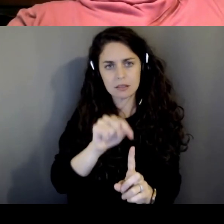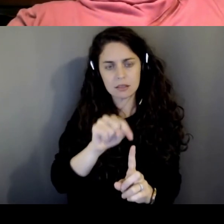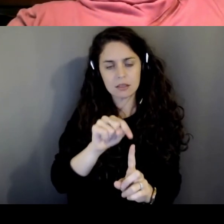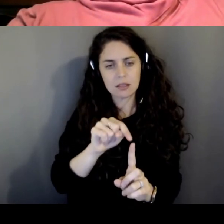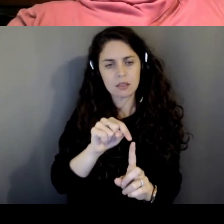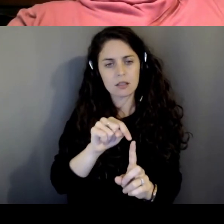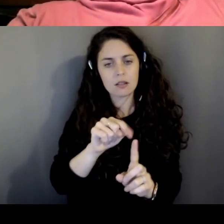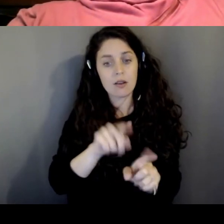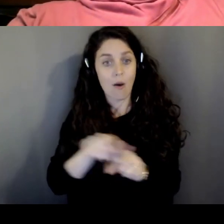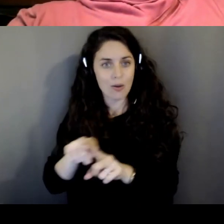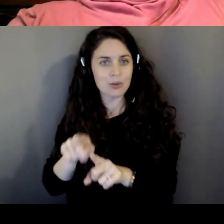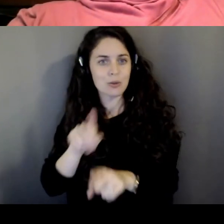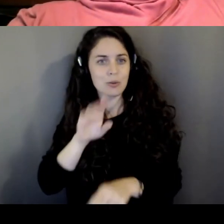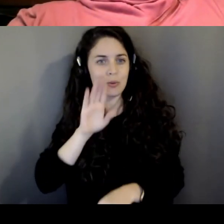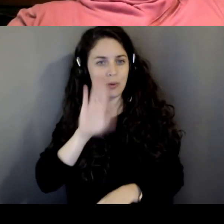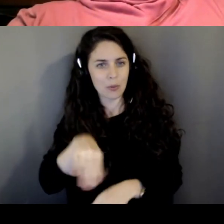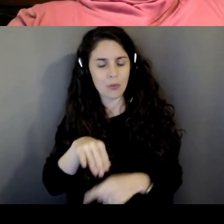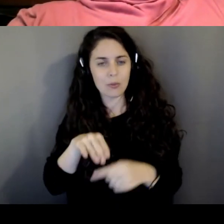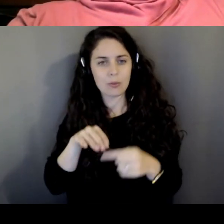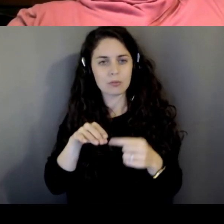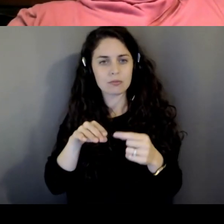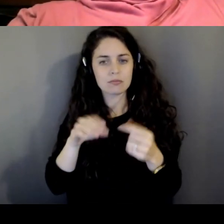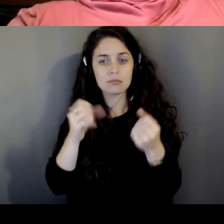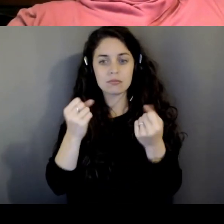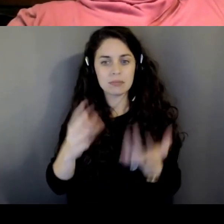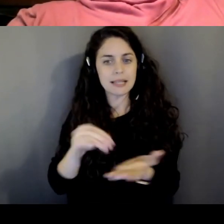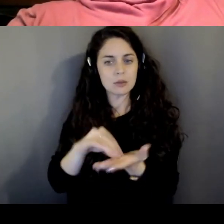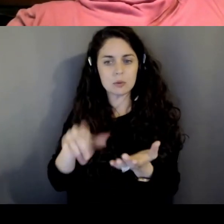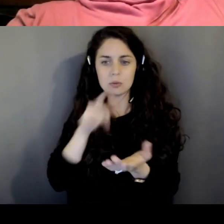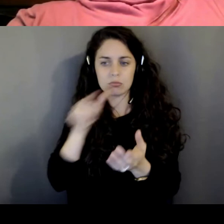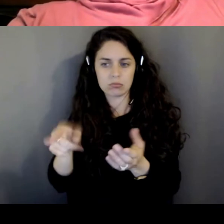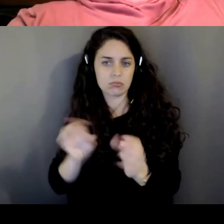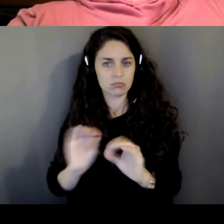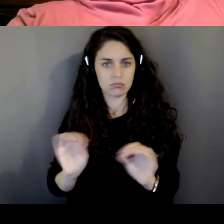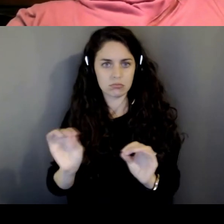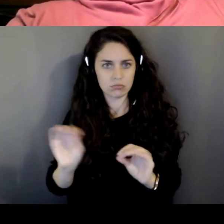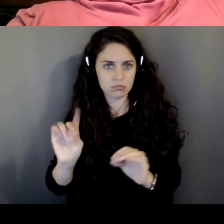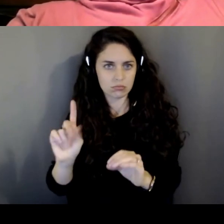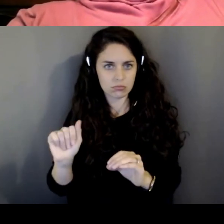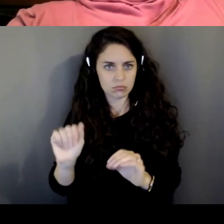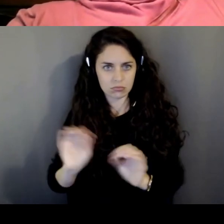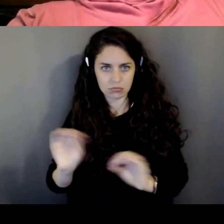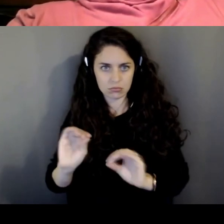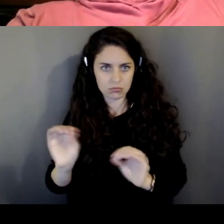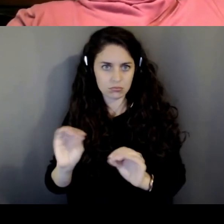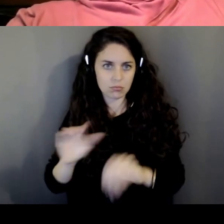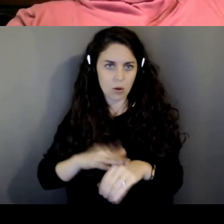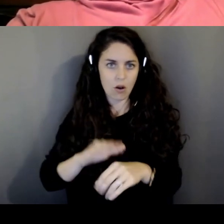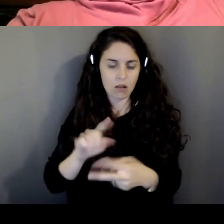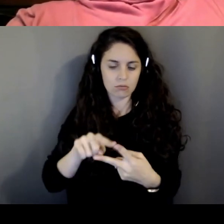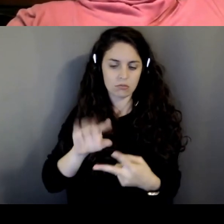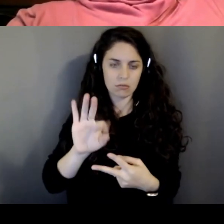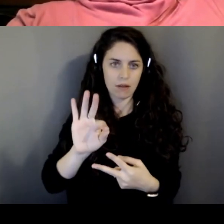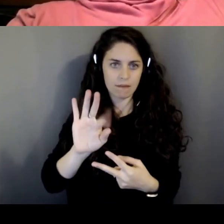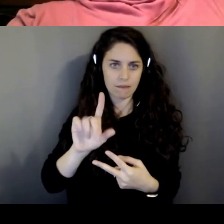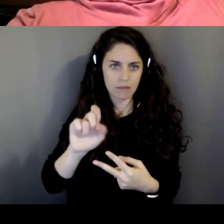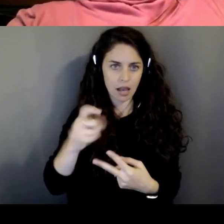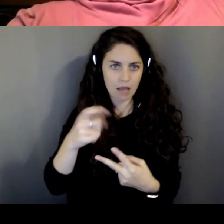know that a lot of the non-disabled students on the FLEX and YES programs are are getting